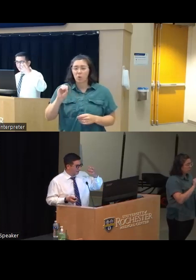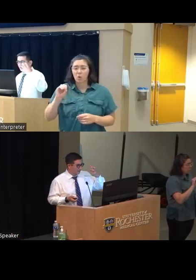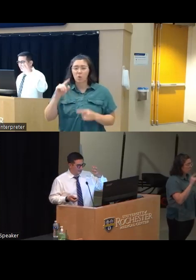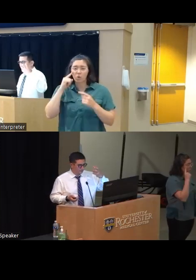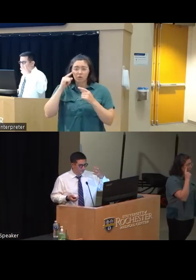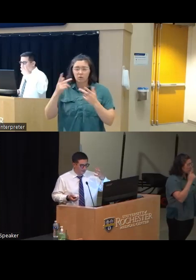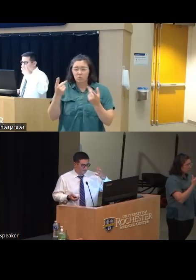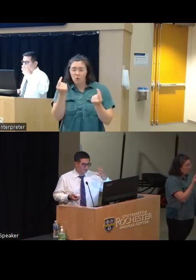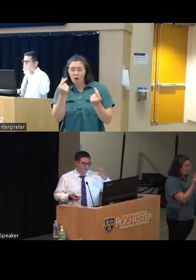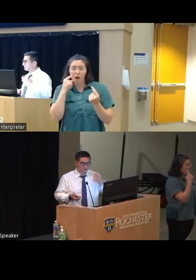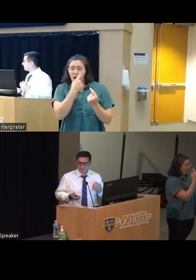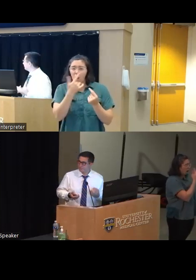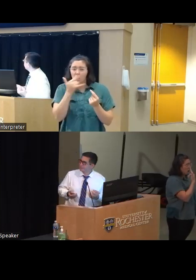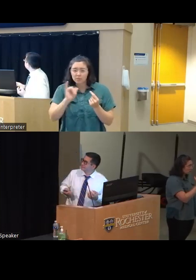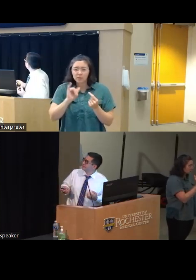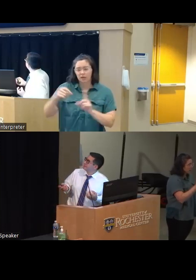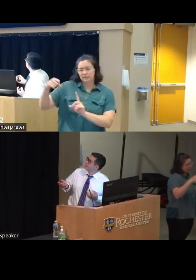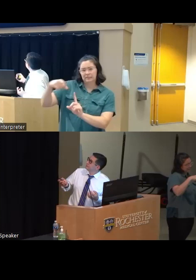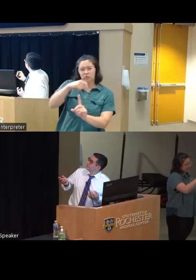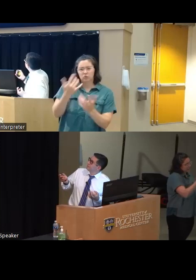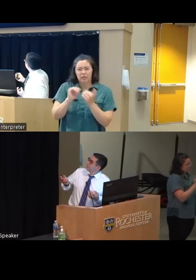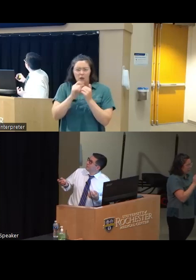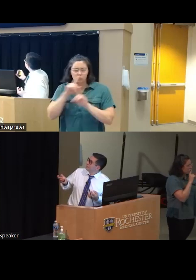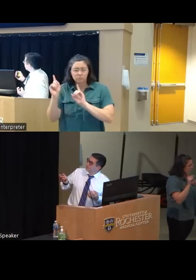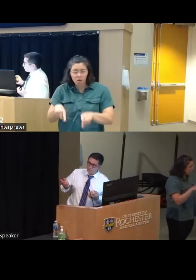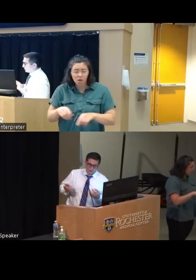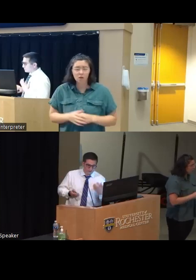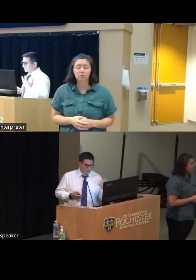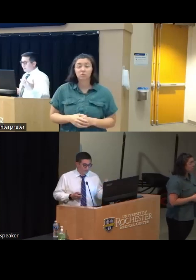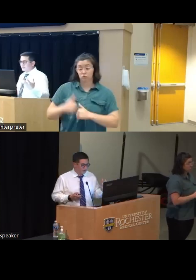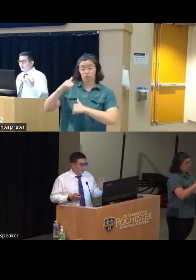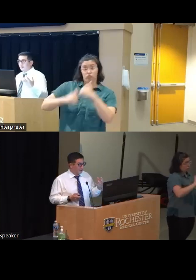know how the eye is responding to signals that are being sent to it what the structure of the